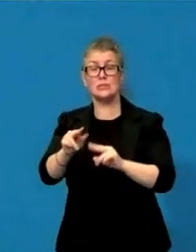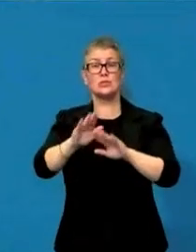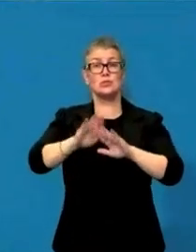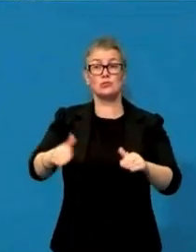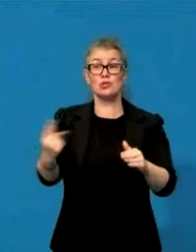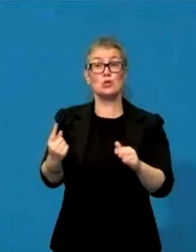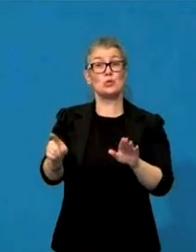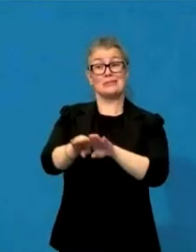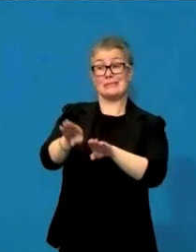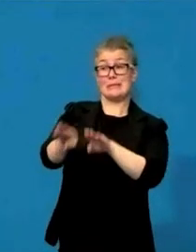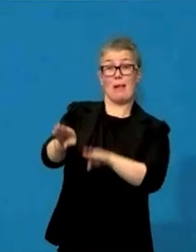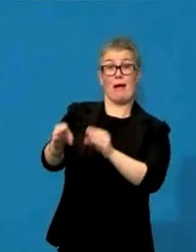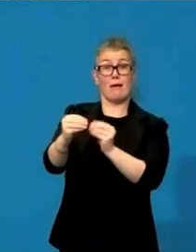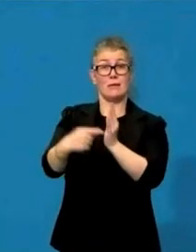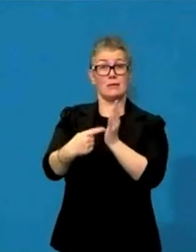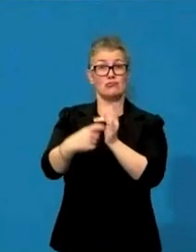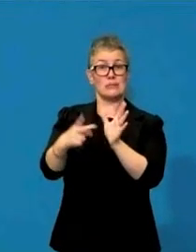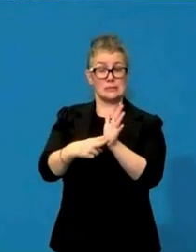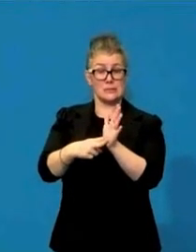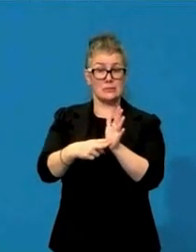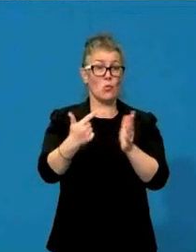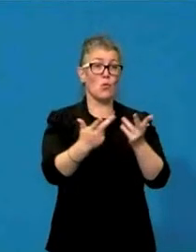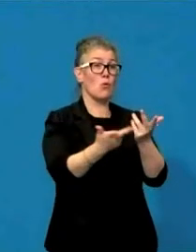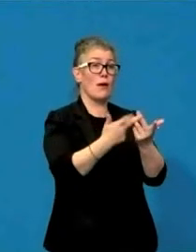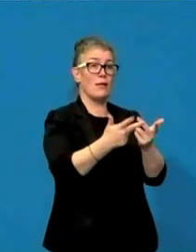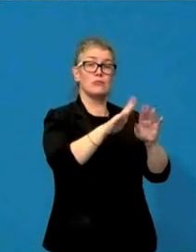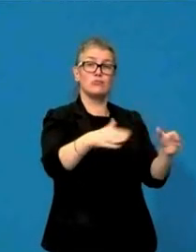or any other children who have got a disability, those sort of screening needs to